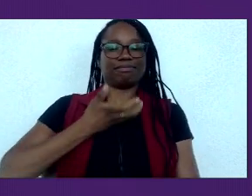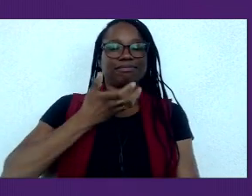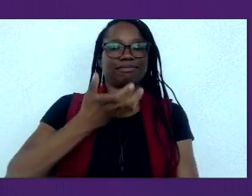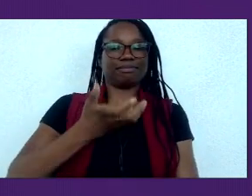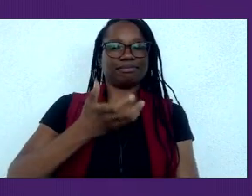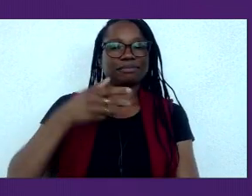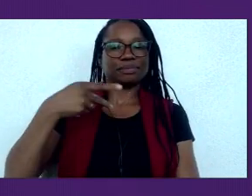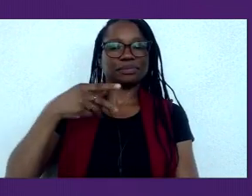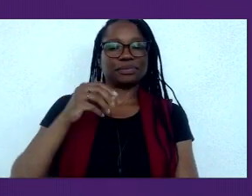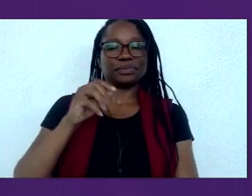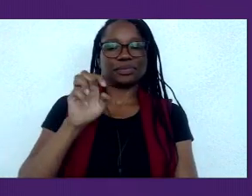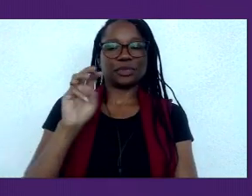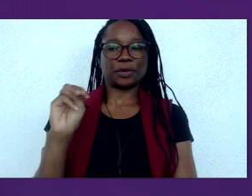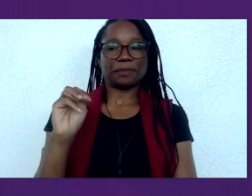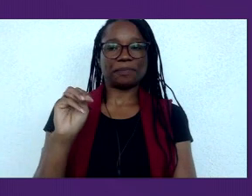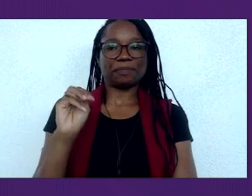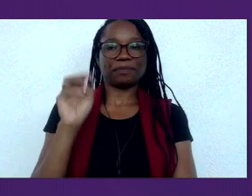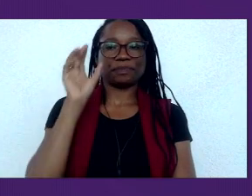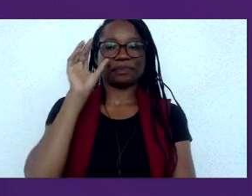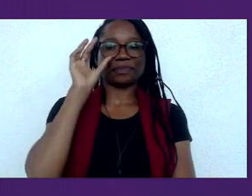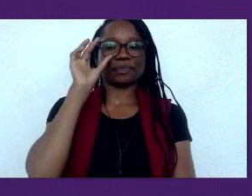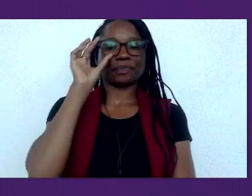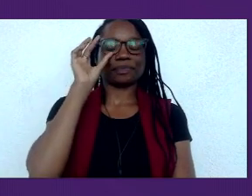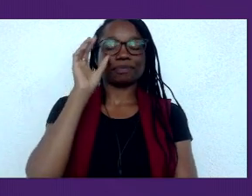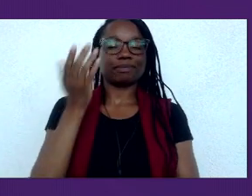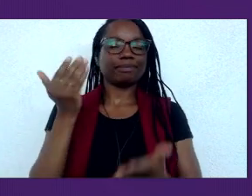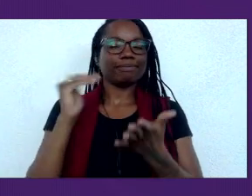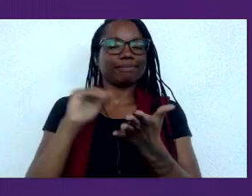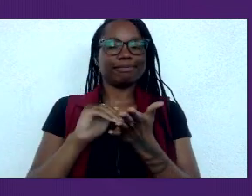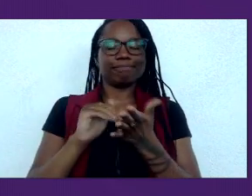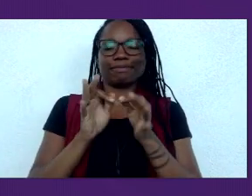And again, this was just her draft. This was not her final.